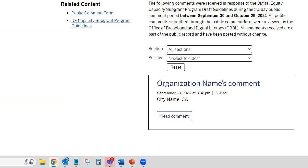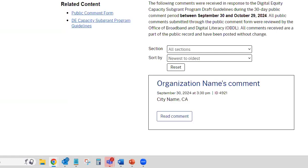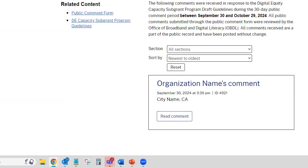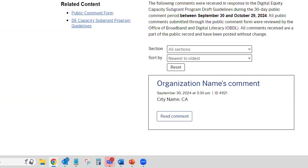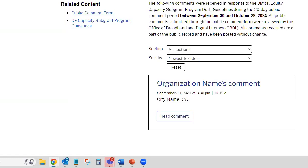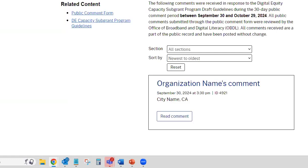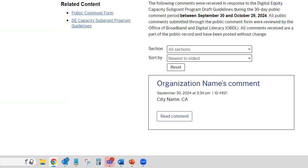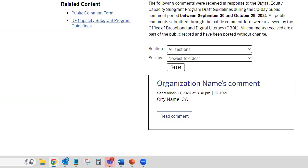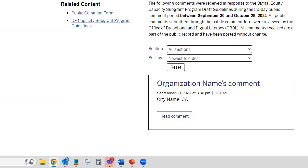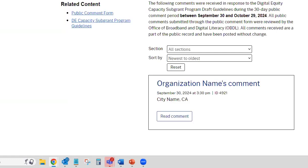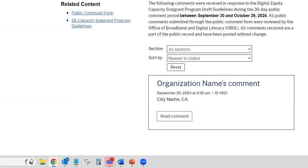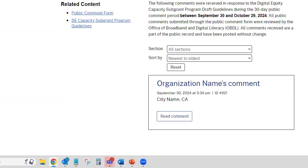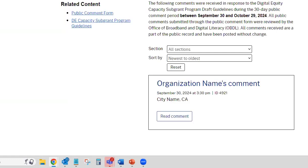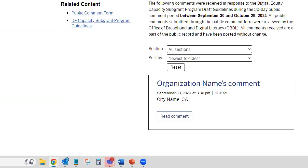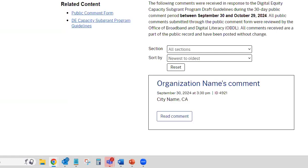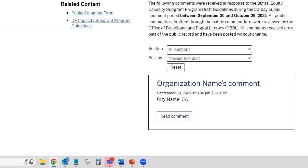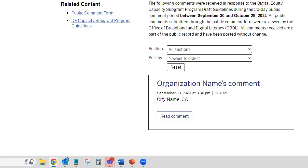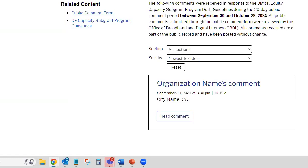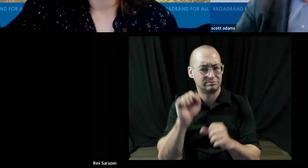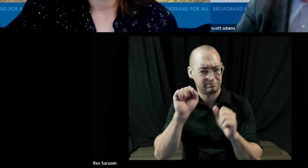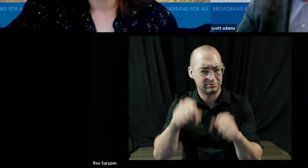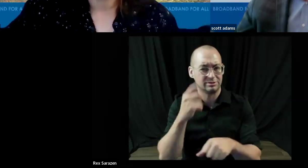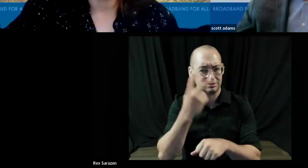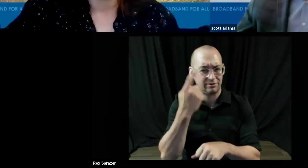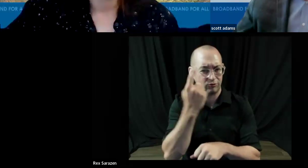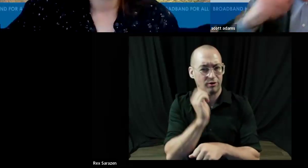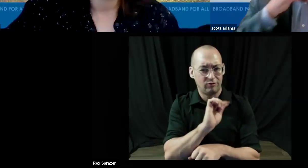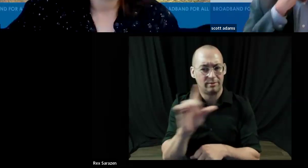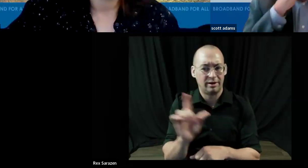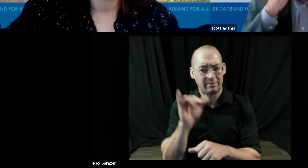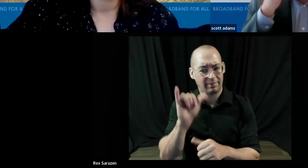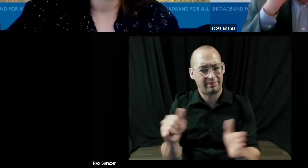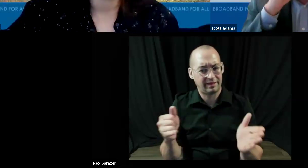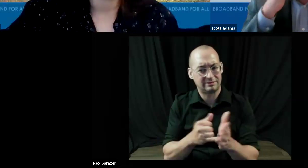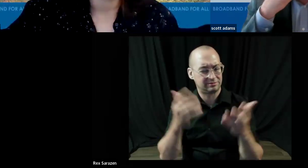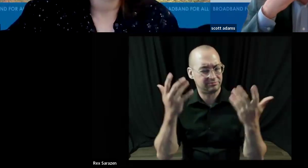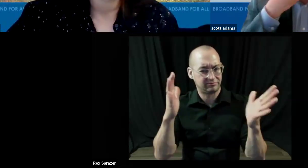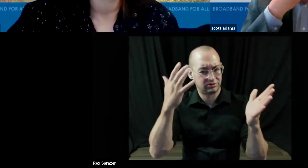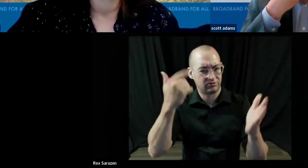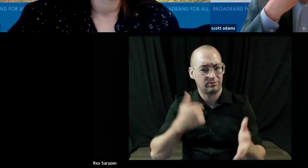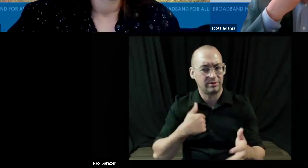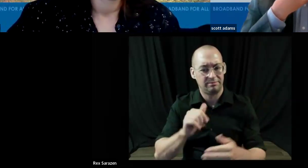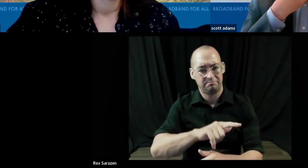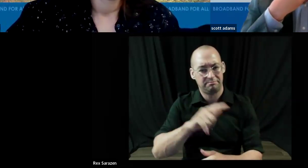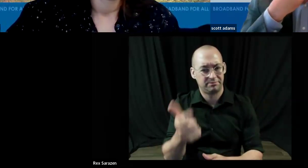make sure this is visible to everyone, too. That's it that wraps up for me back to you, Maria.